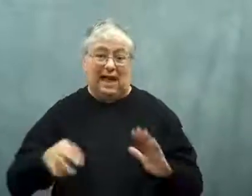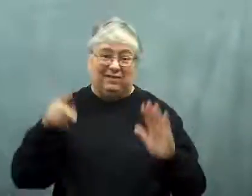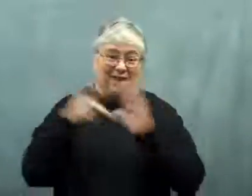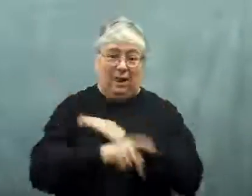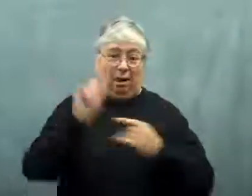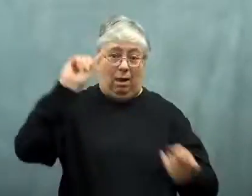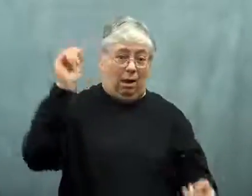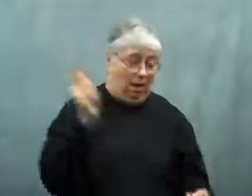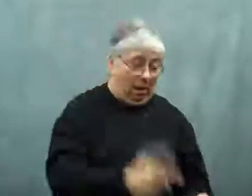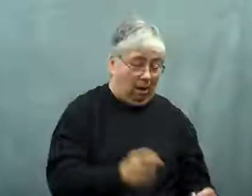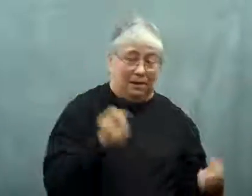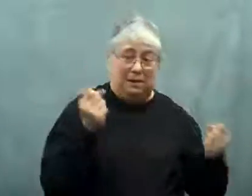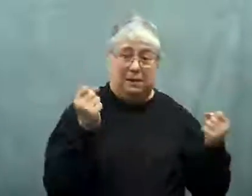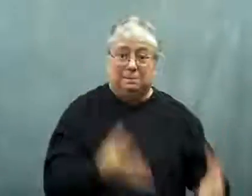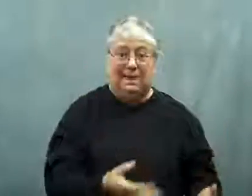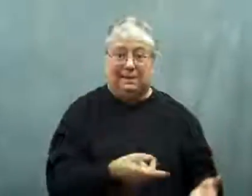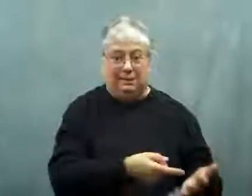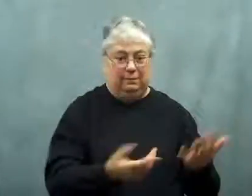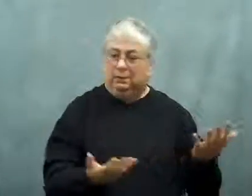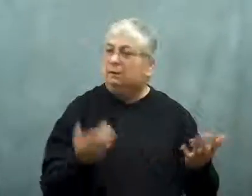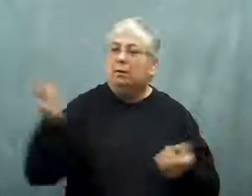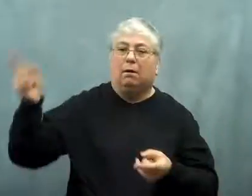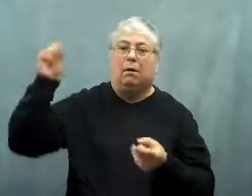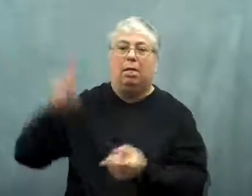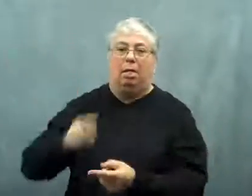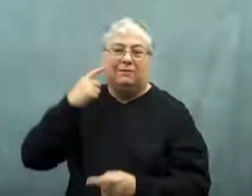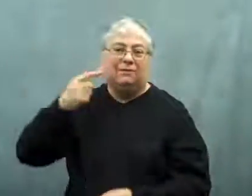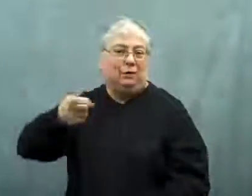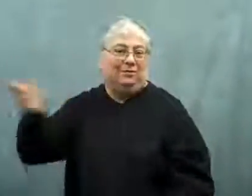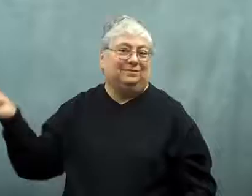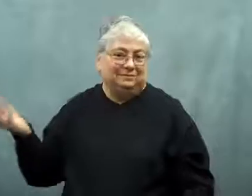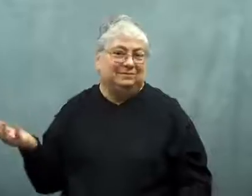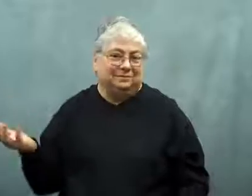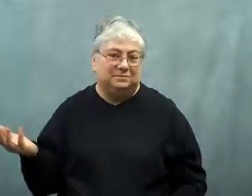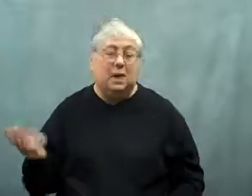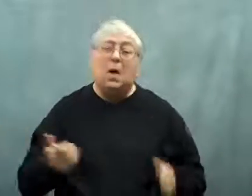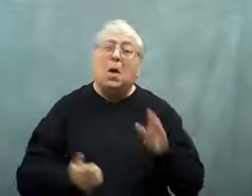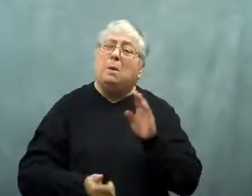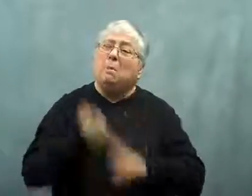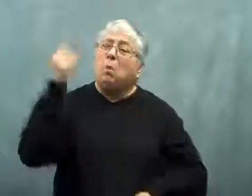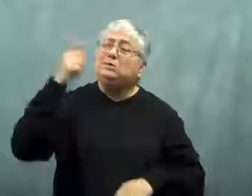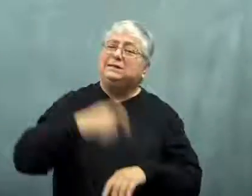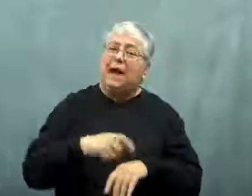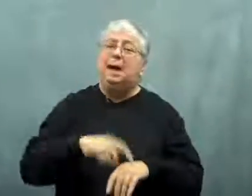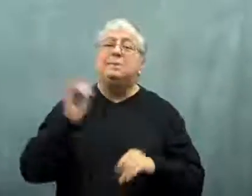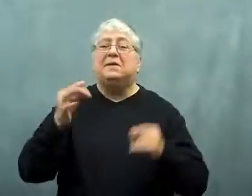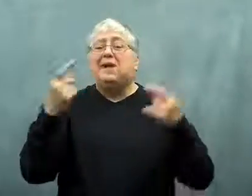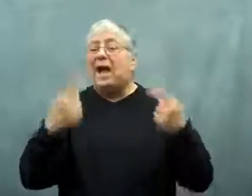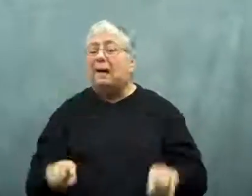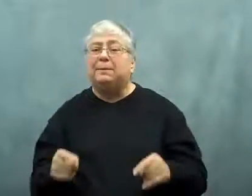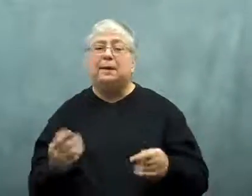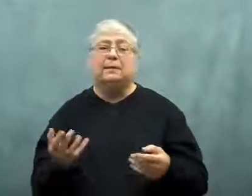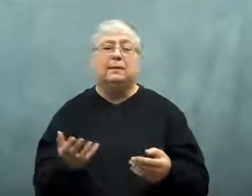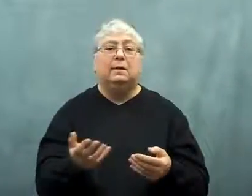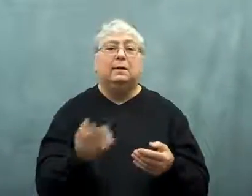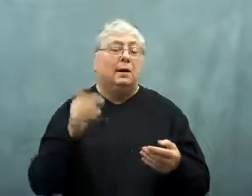A reduction in plankton reduces overall food availability.